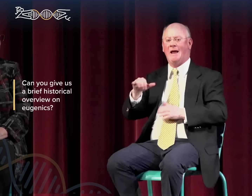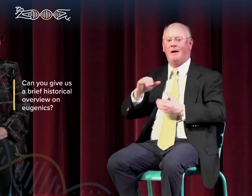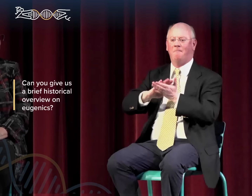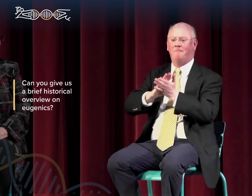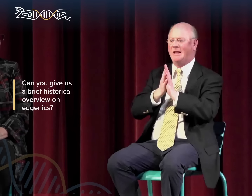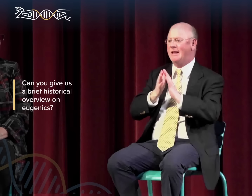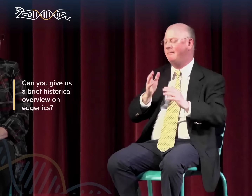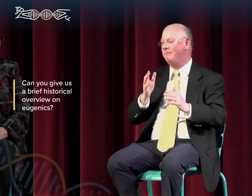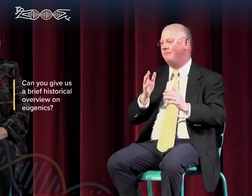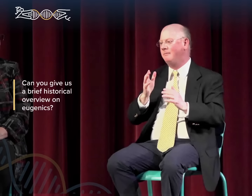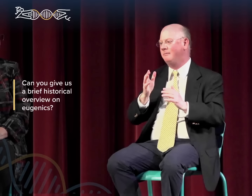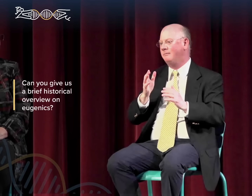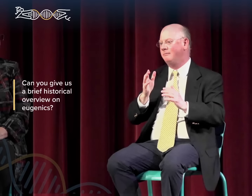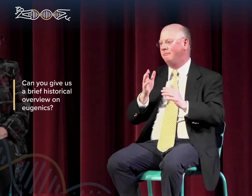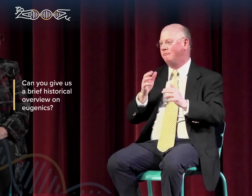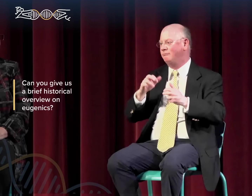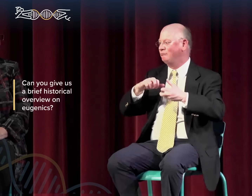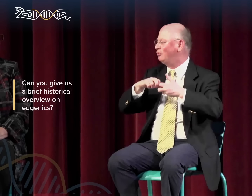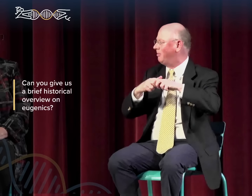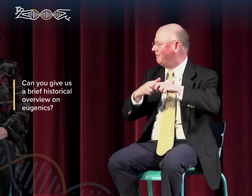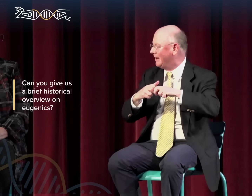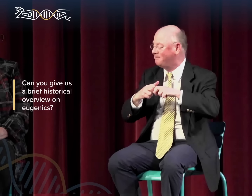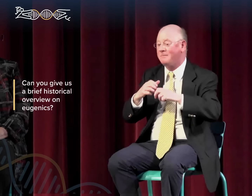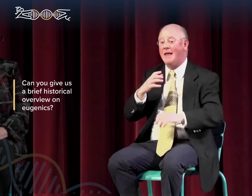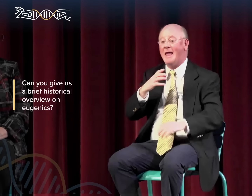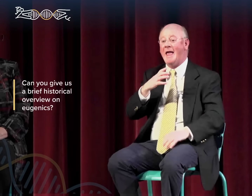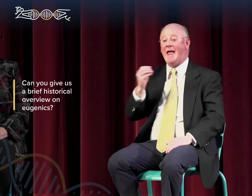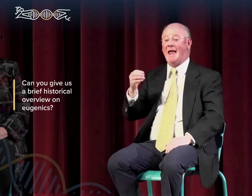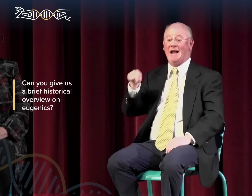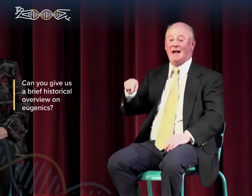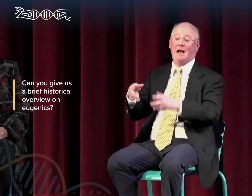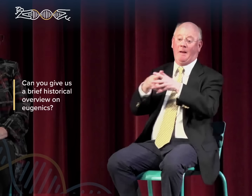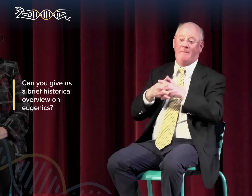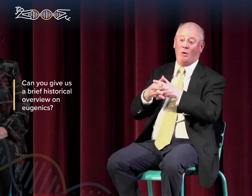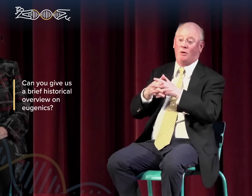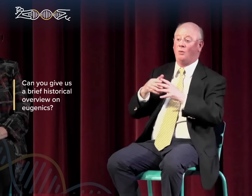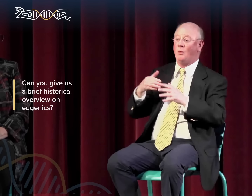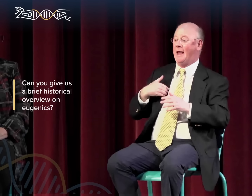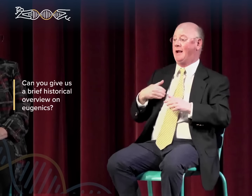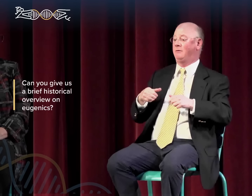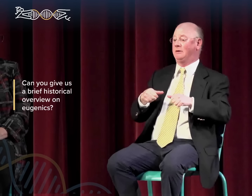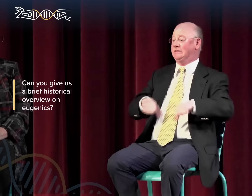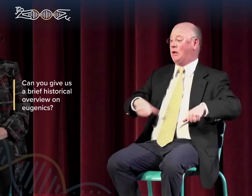But this became a great problem in the US when we had sterilization laws